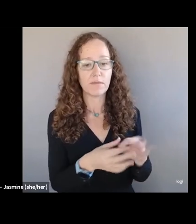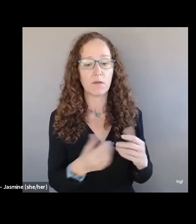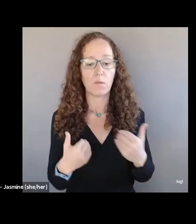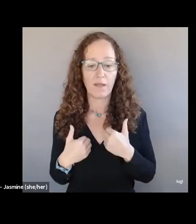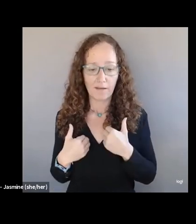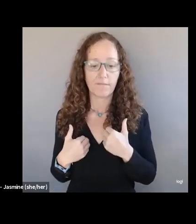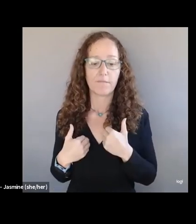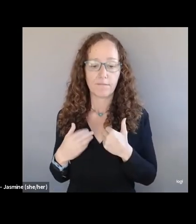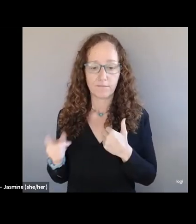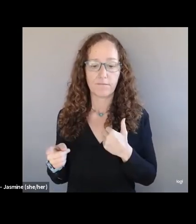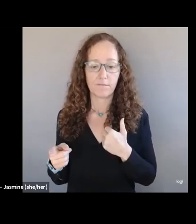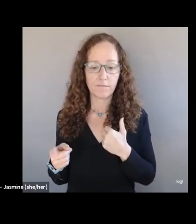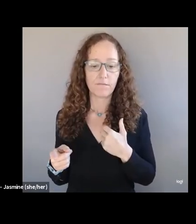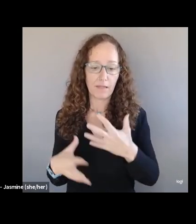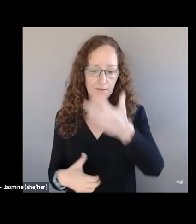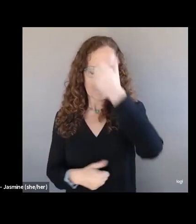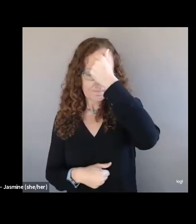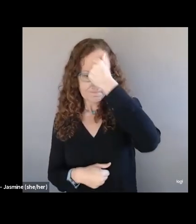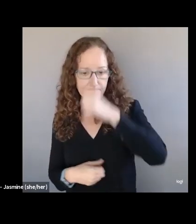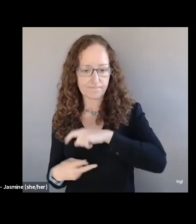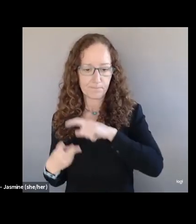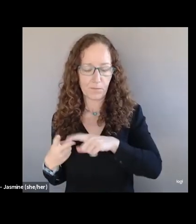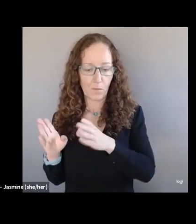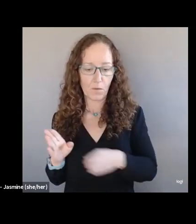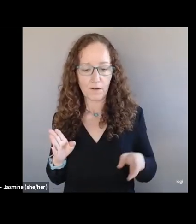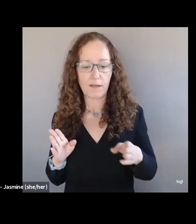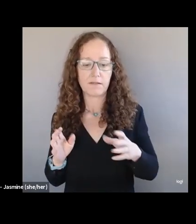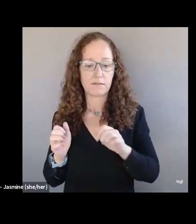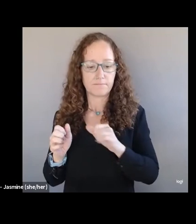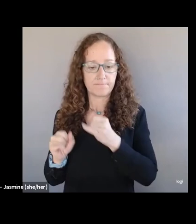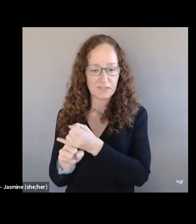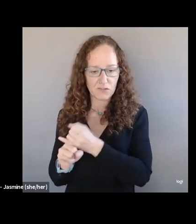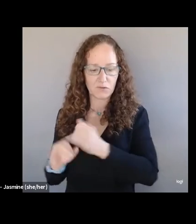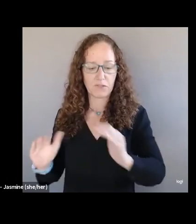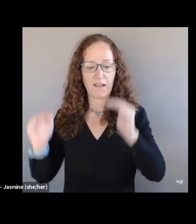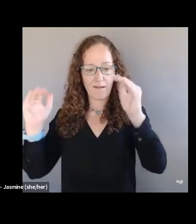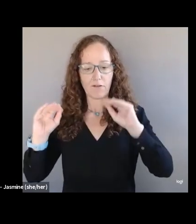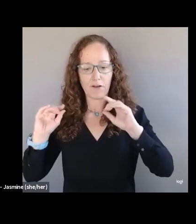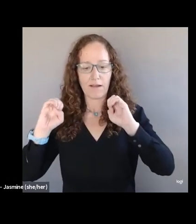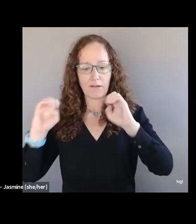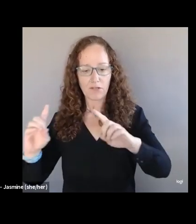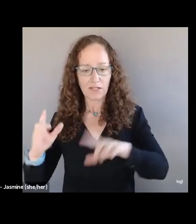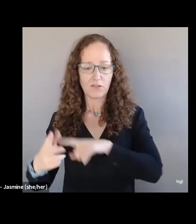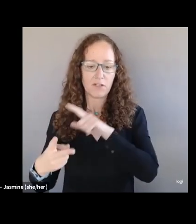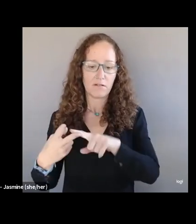blackness, hetero patriarchy means nothing short of the following. So, bear with me, I'll read a few of Dr. Patel's